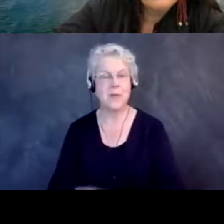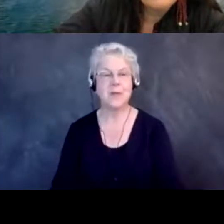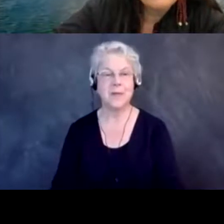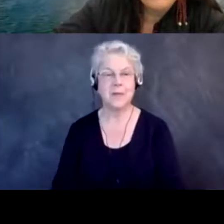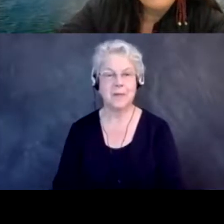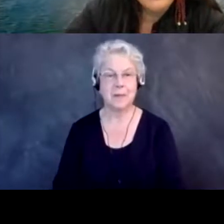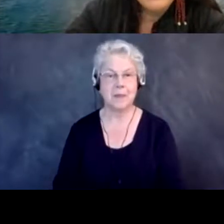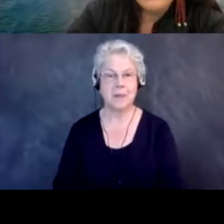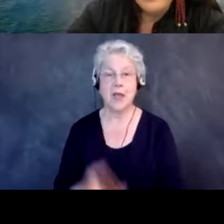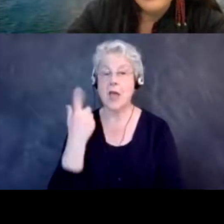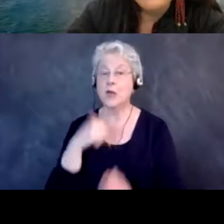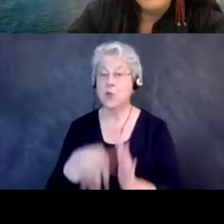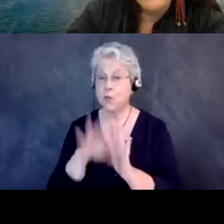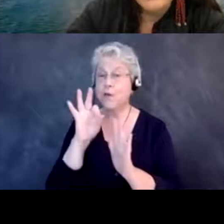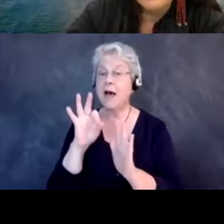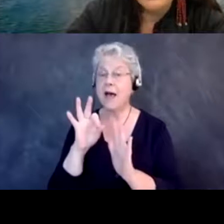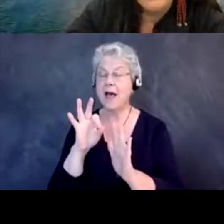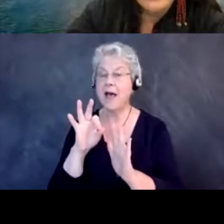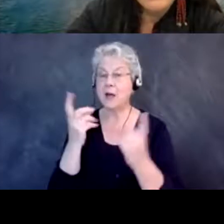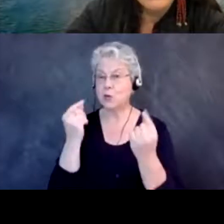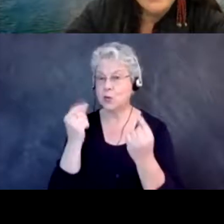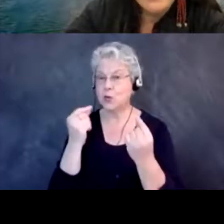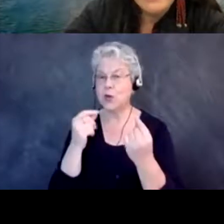So, we found that we needed to create a planning